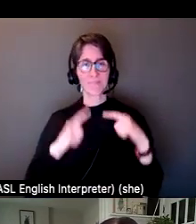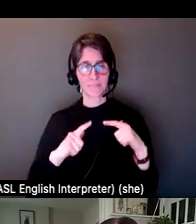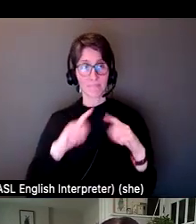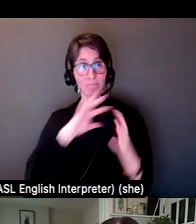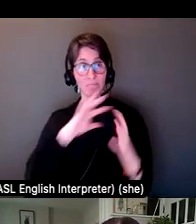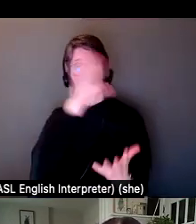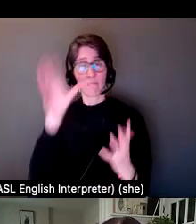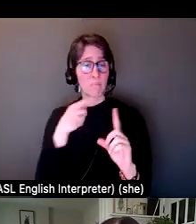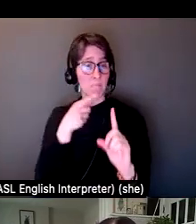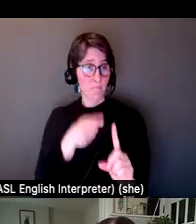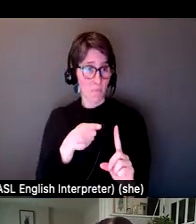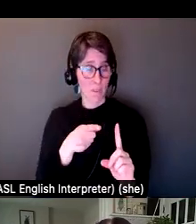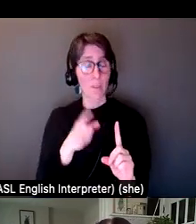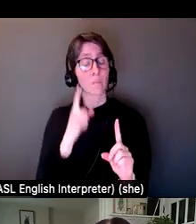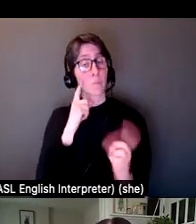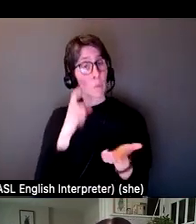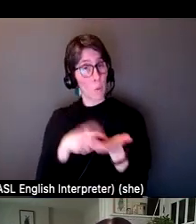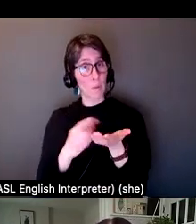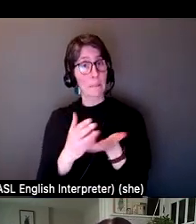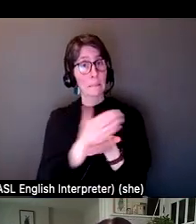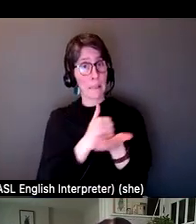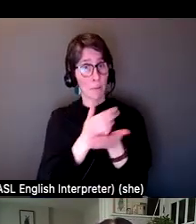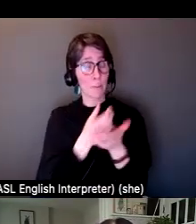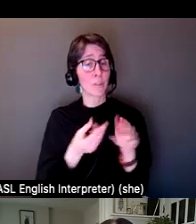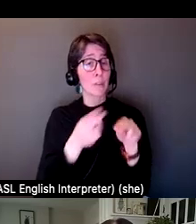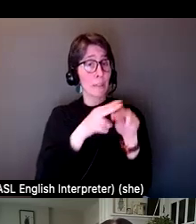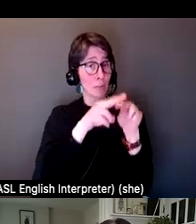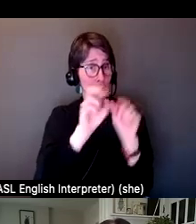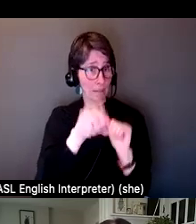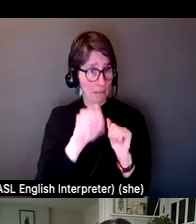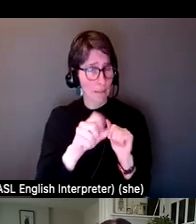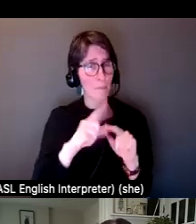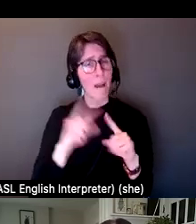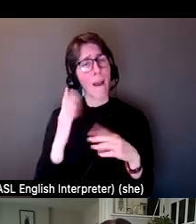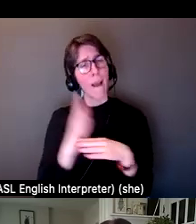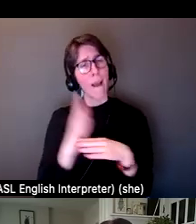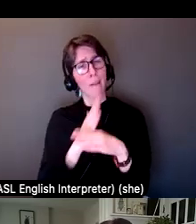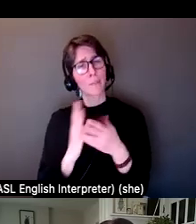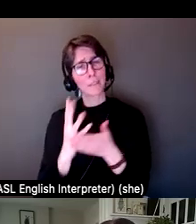especially in senior roles, but average salaries are still struggling to reach cost of living